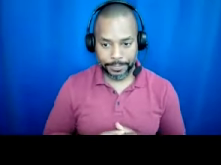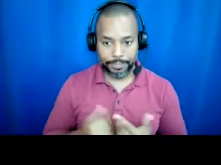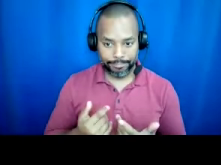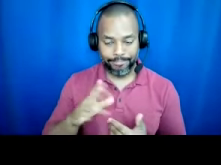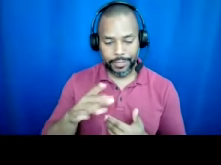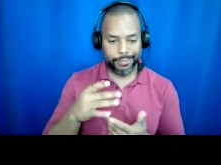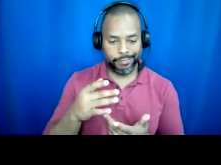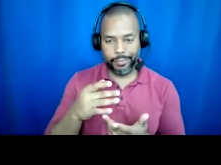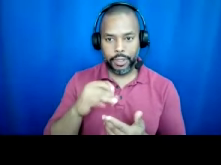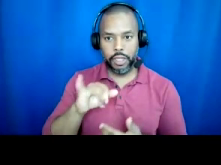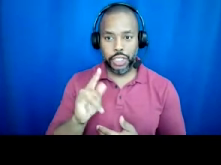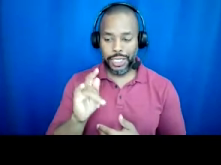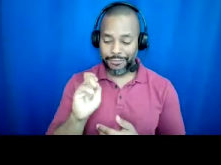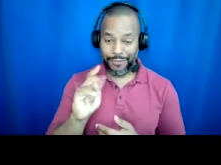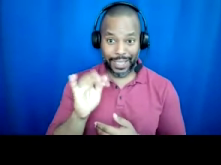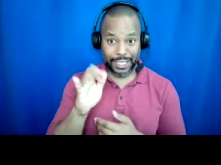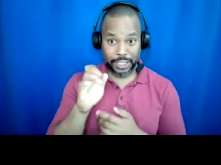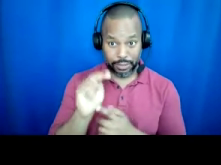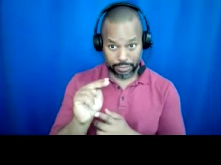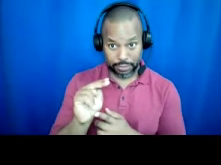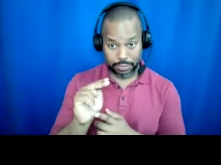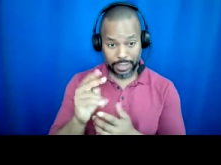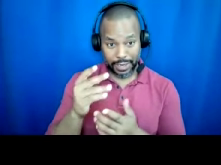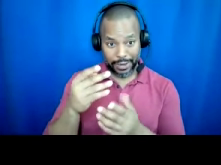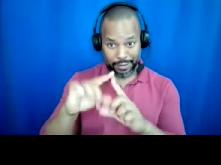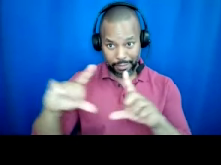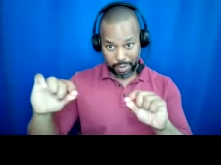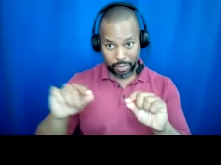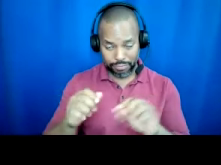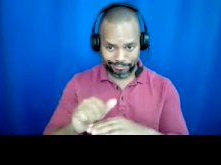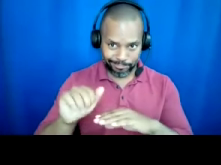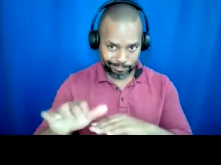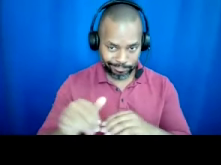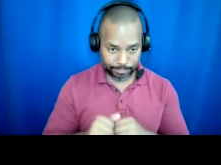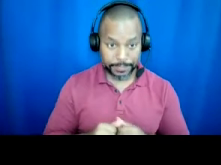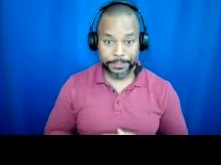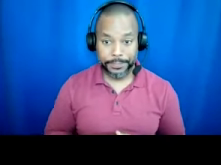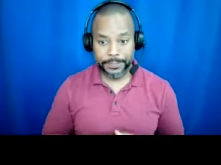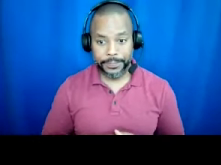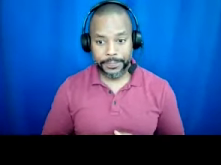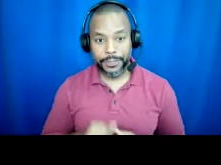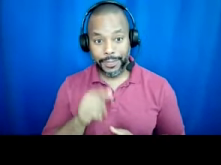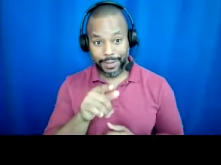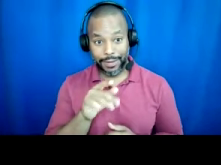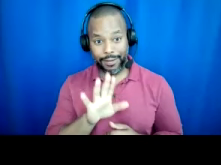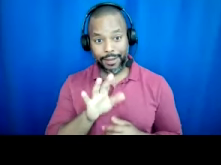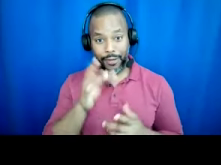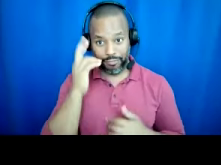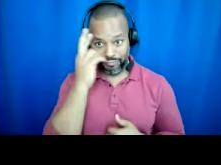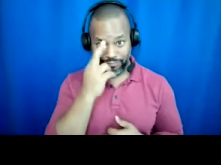And you can go ahead and before Daniel, there you go. Does the rationale for the request clearly describe